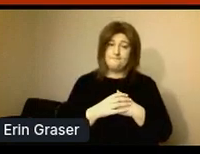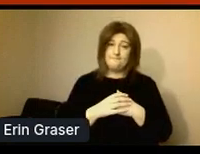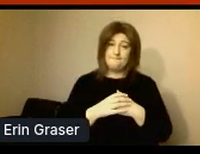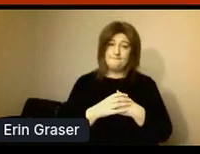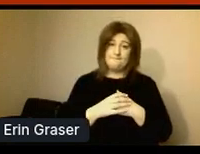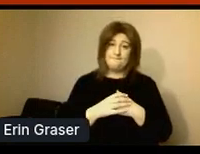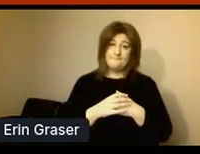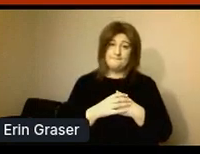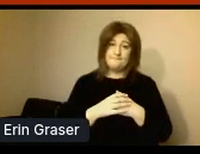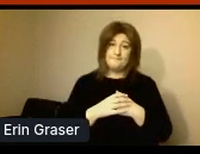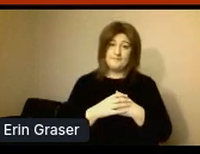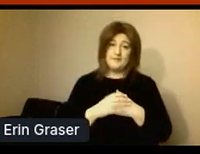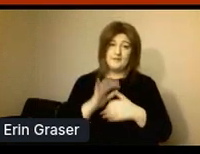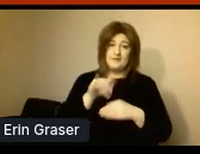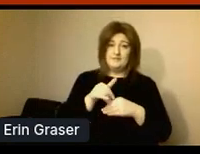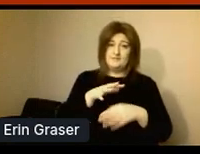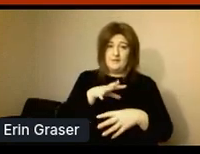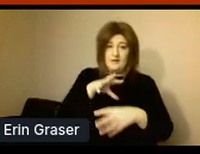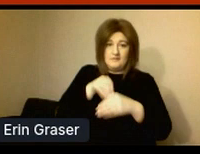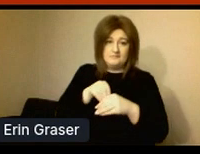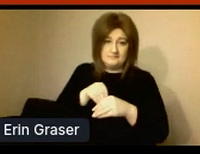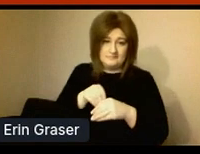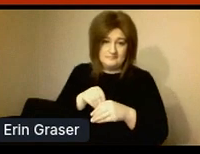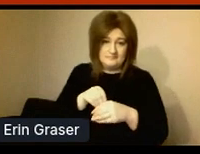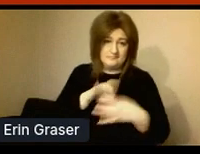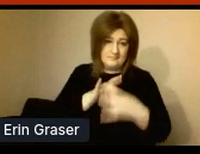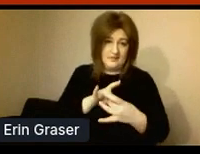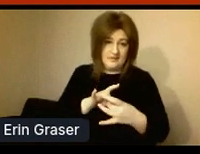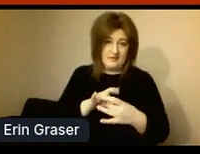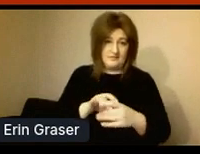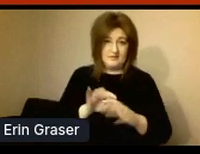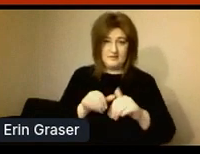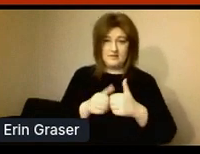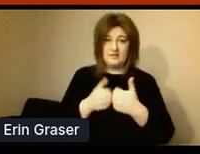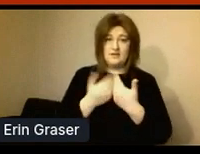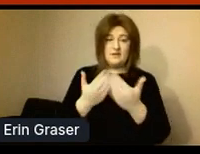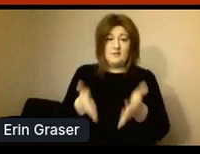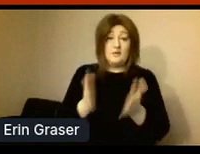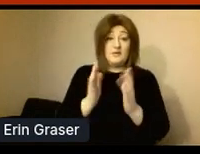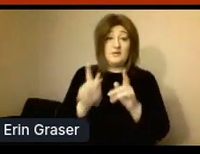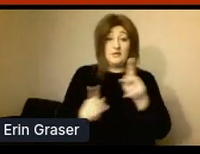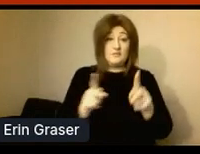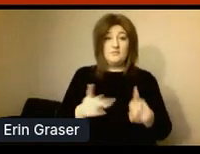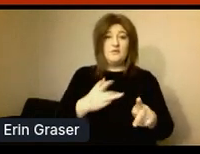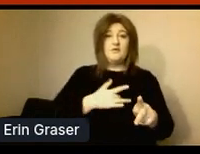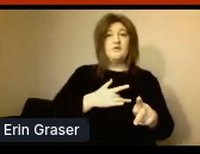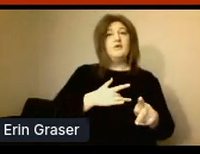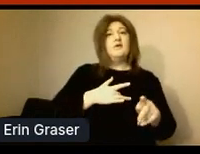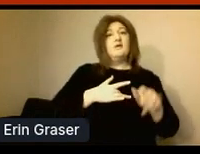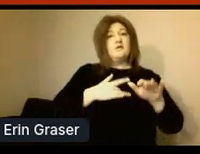It's about belonging. How are we creating spaces for people to feel like they belong?